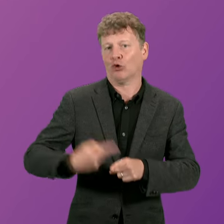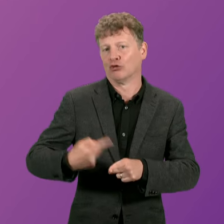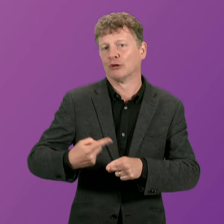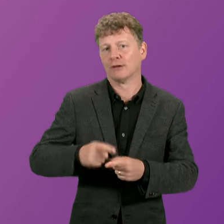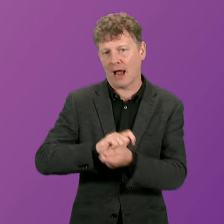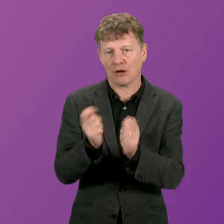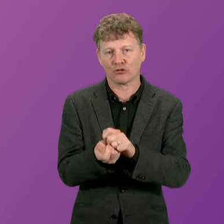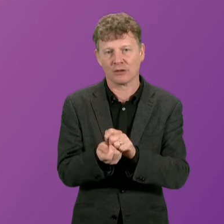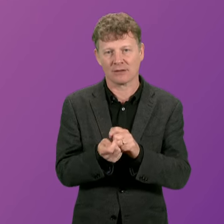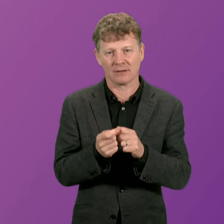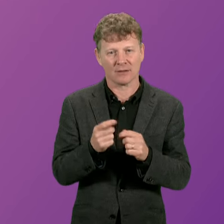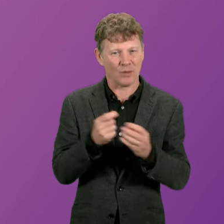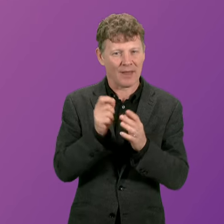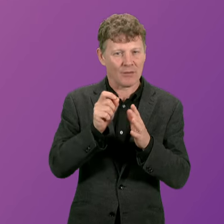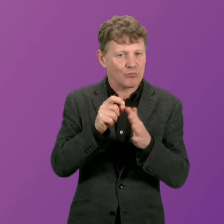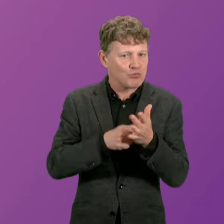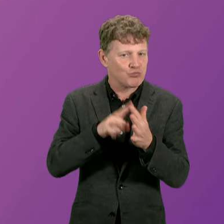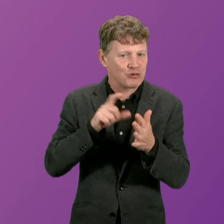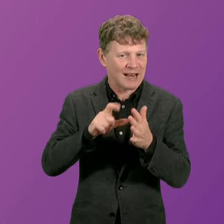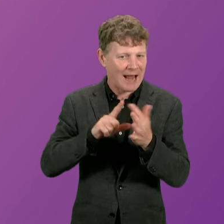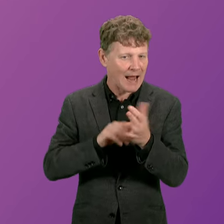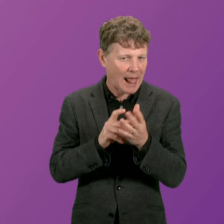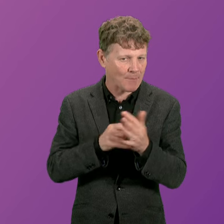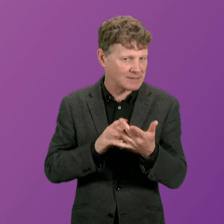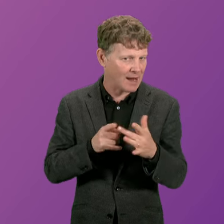with Action on Pre-eclampsia, and because of the campaign by the Sunday Post , which was launched